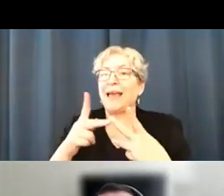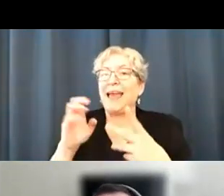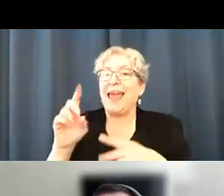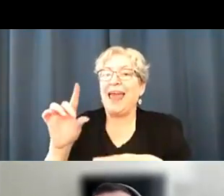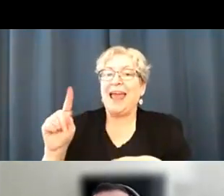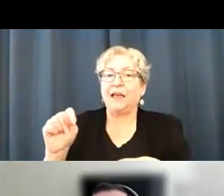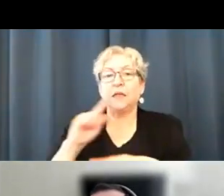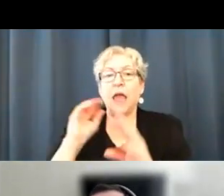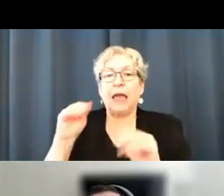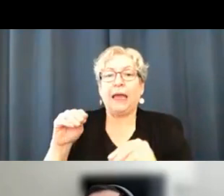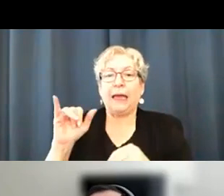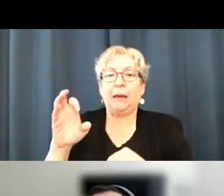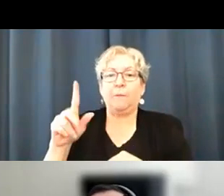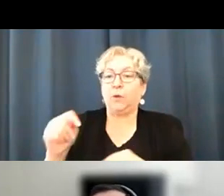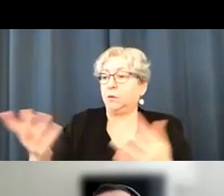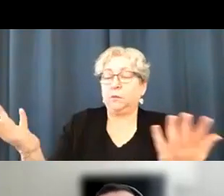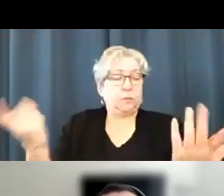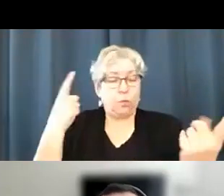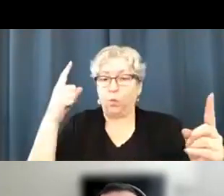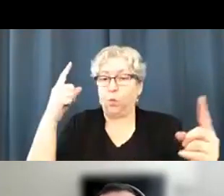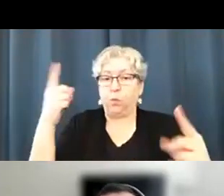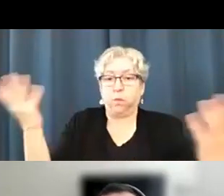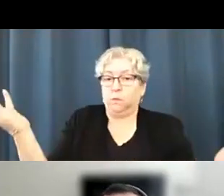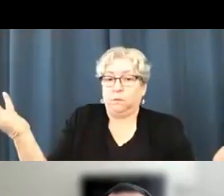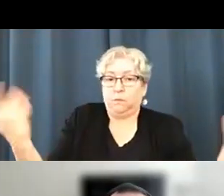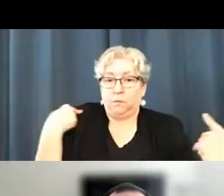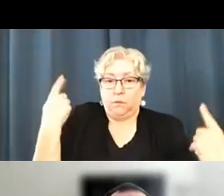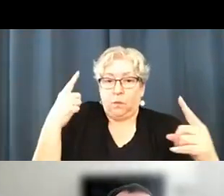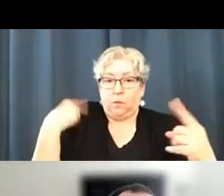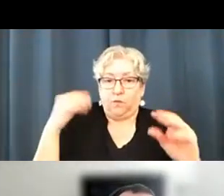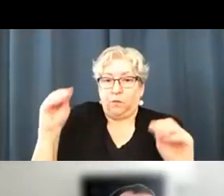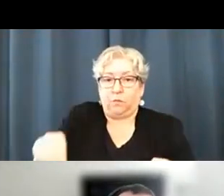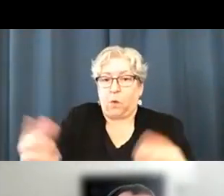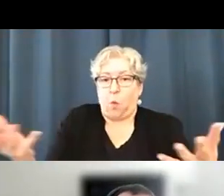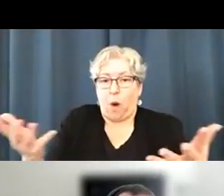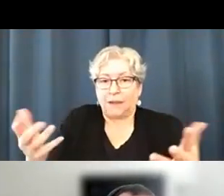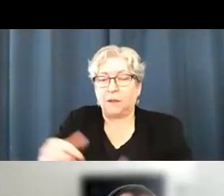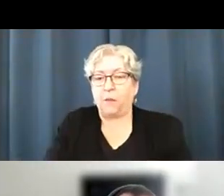and you have no idea what you're supposed to be in putting. And by the way,